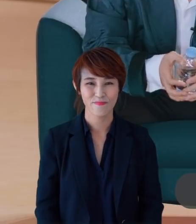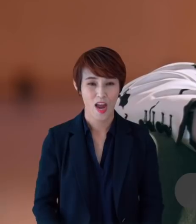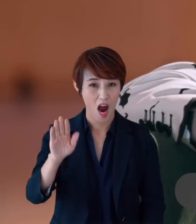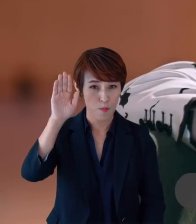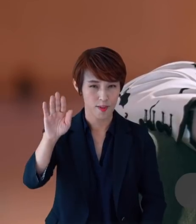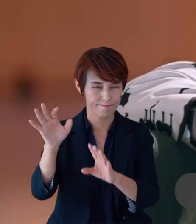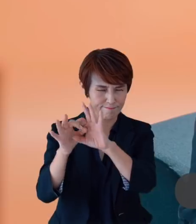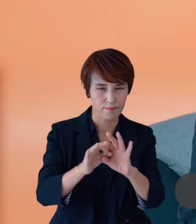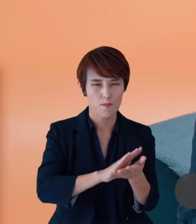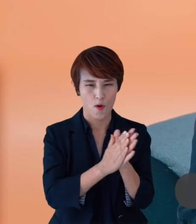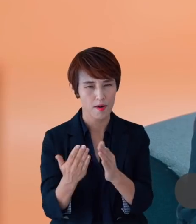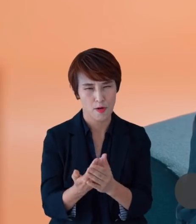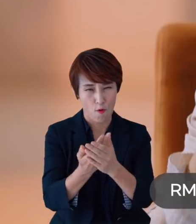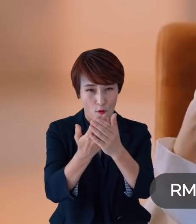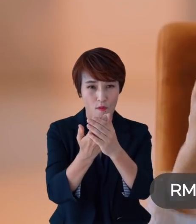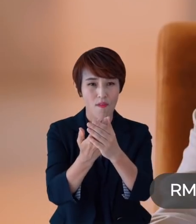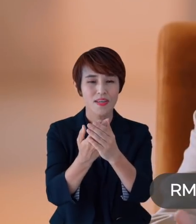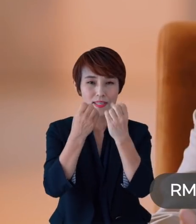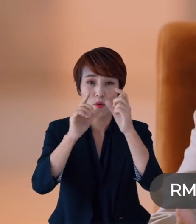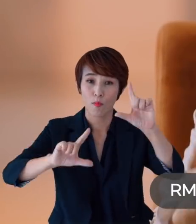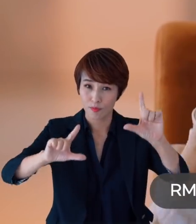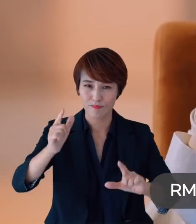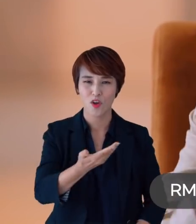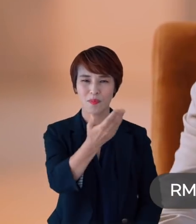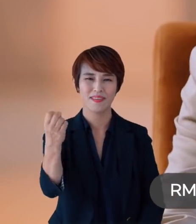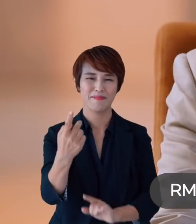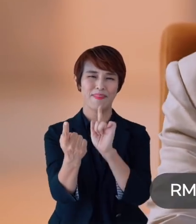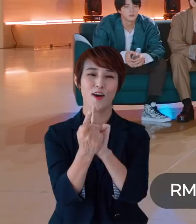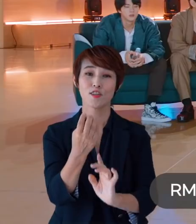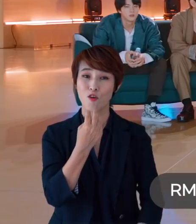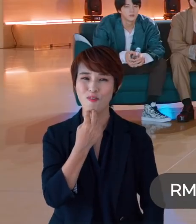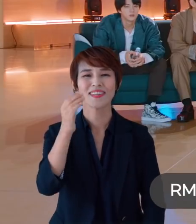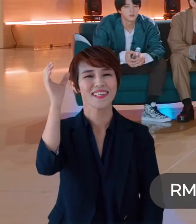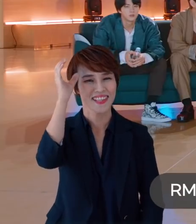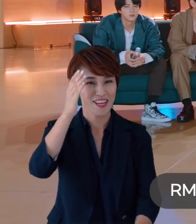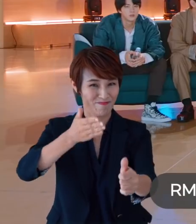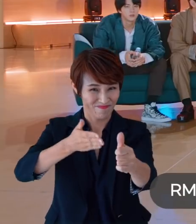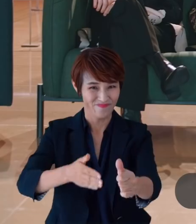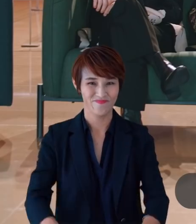We hope you continue to look forward to see what the future of Seoul has in store...